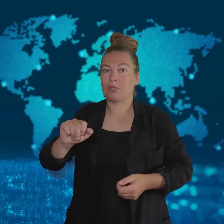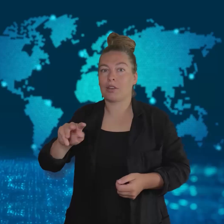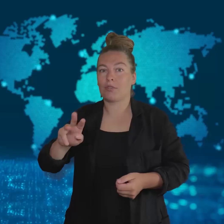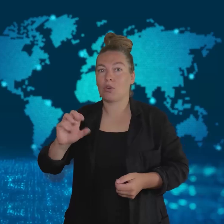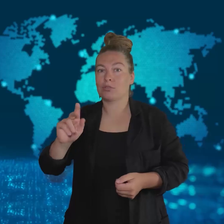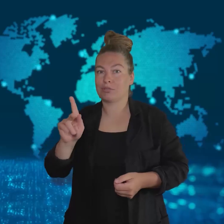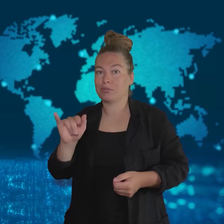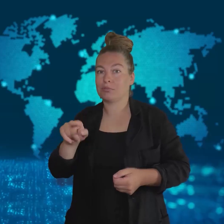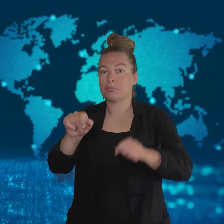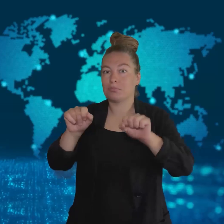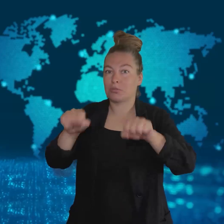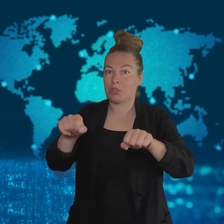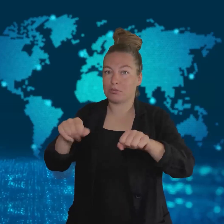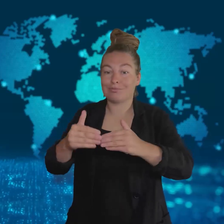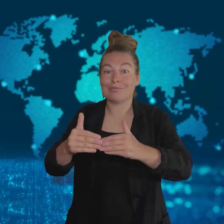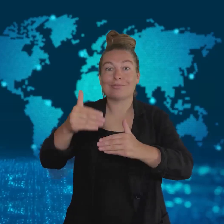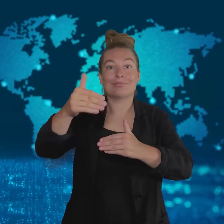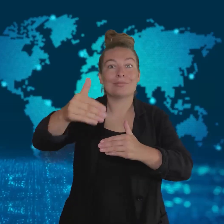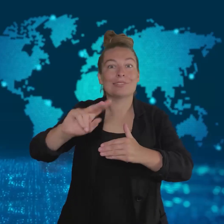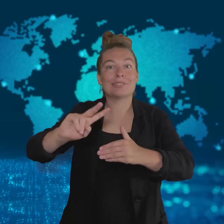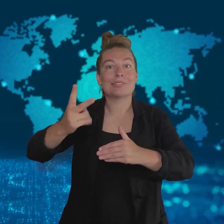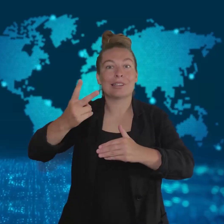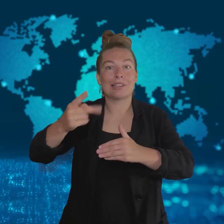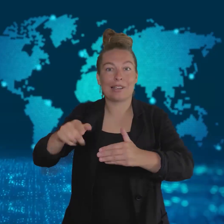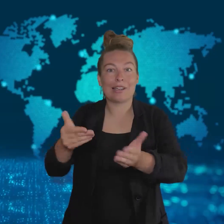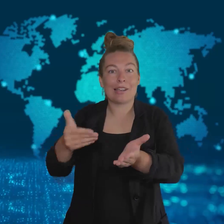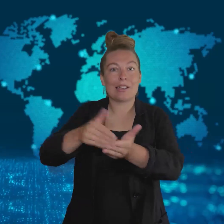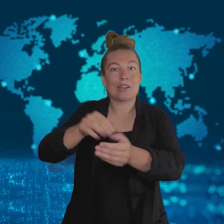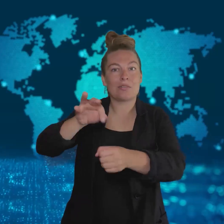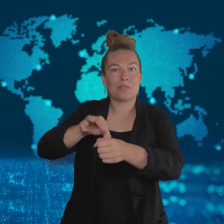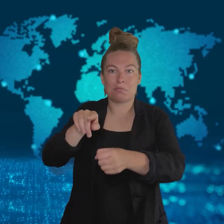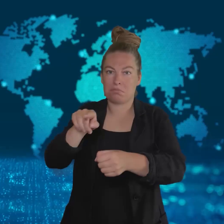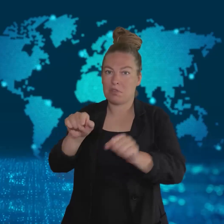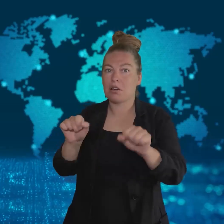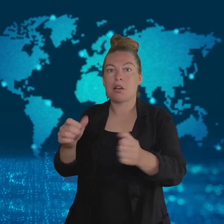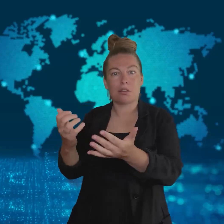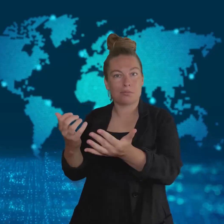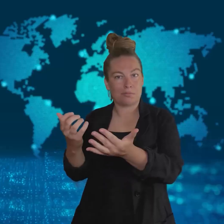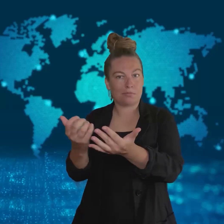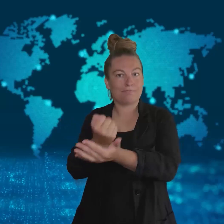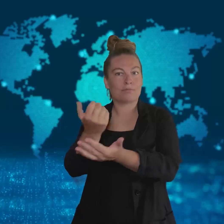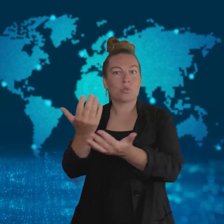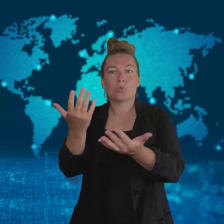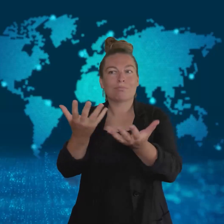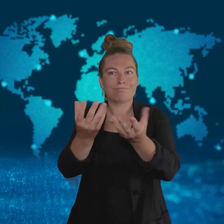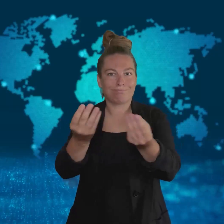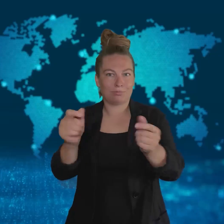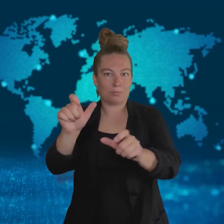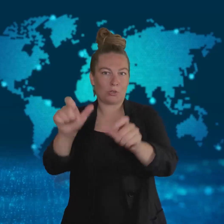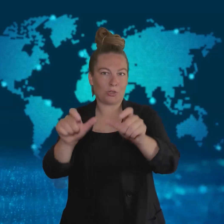Such as Germany and France.